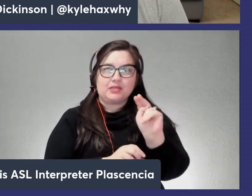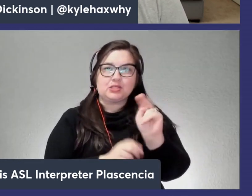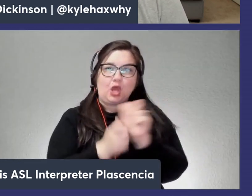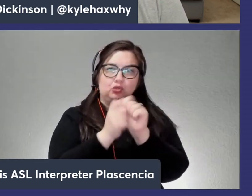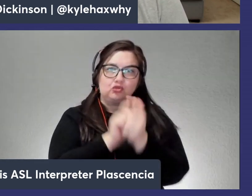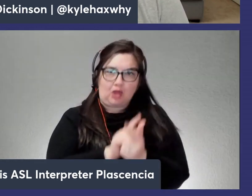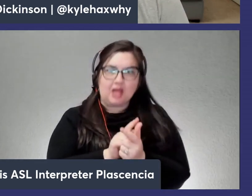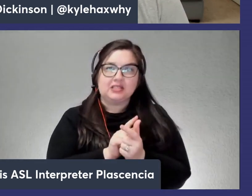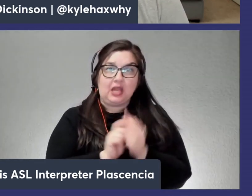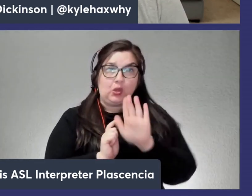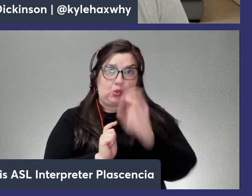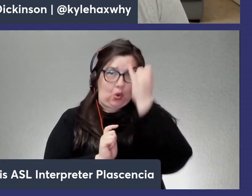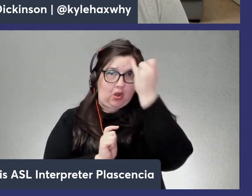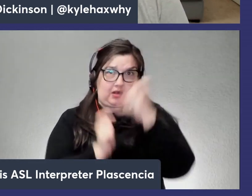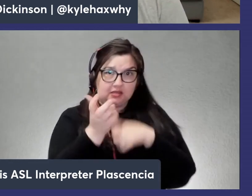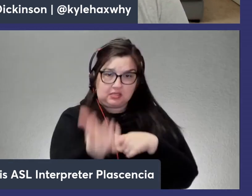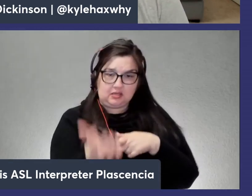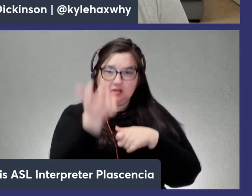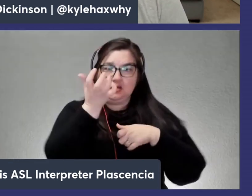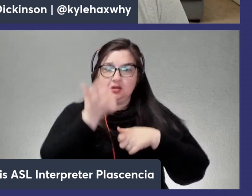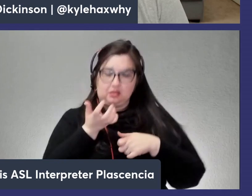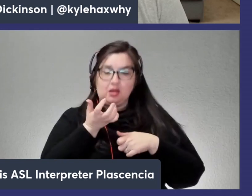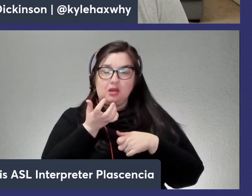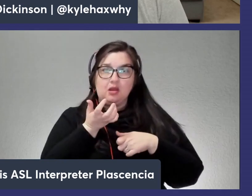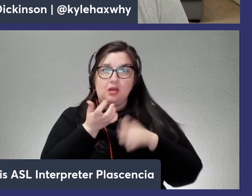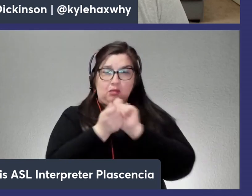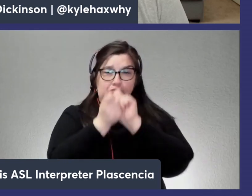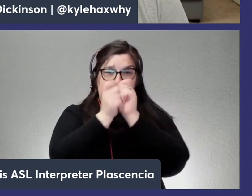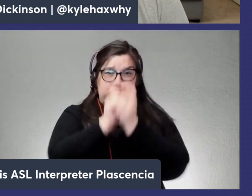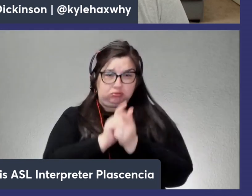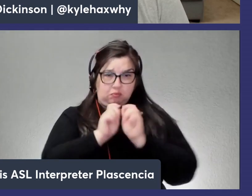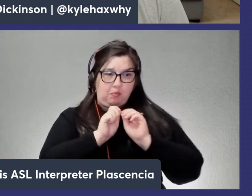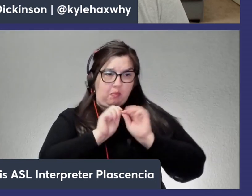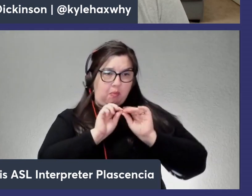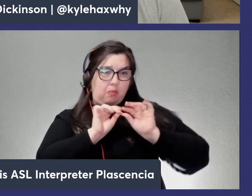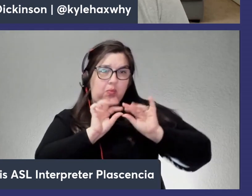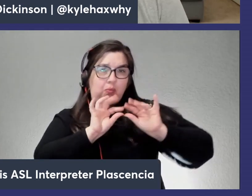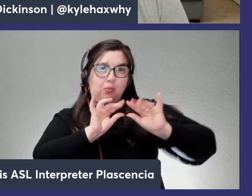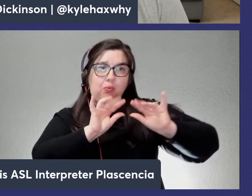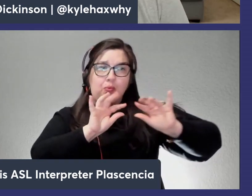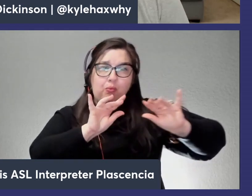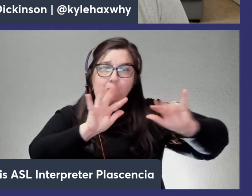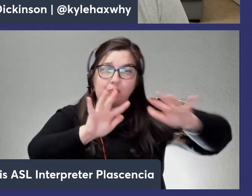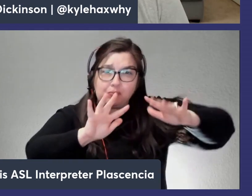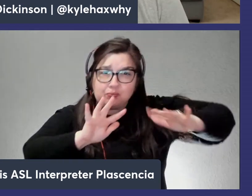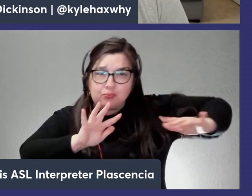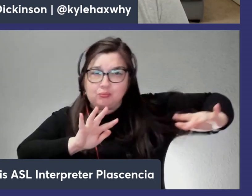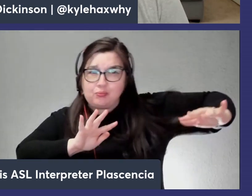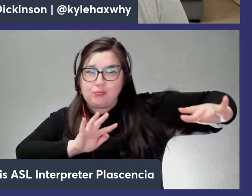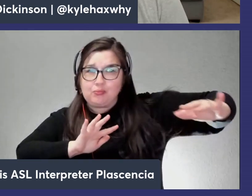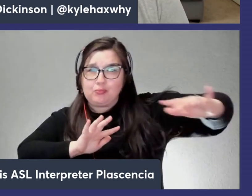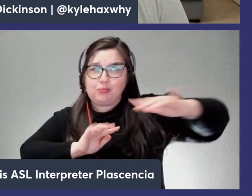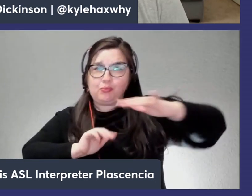and reach out to people who don't really, at least understand the language of the original,